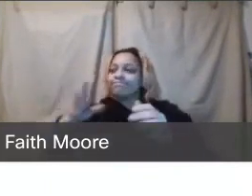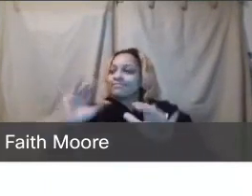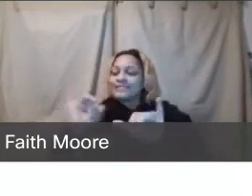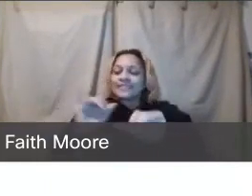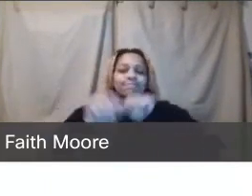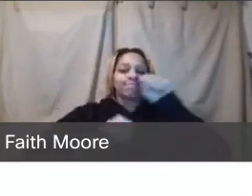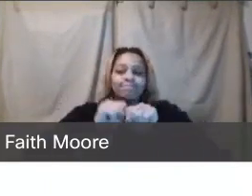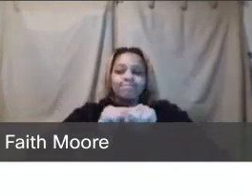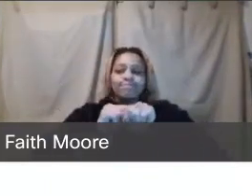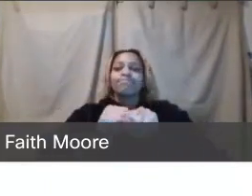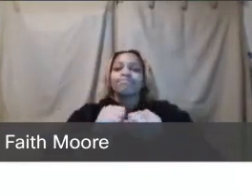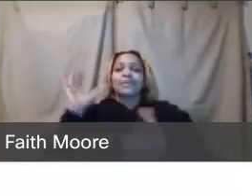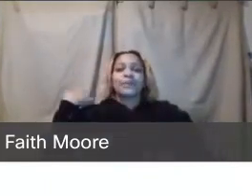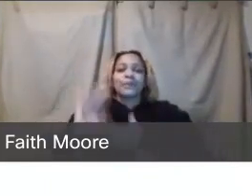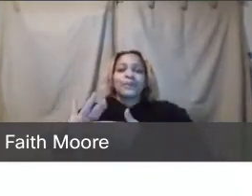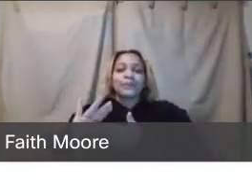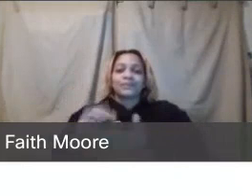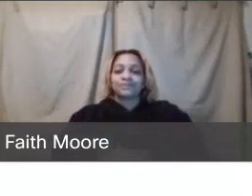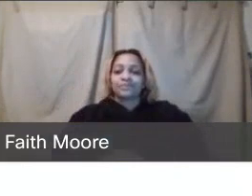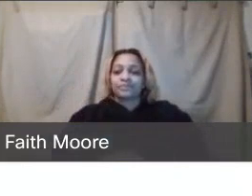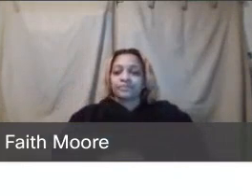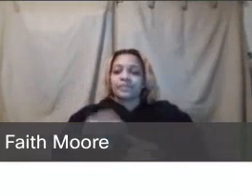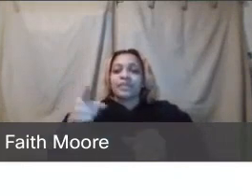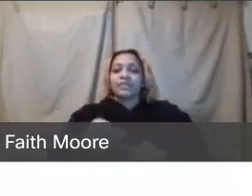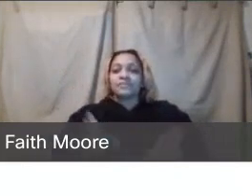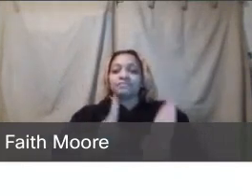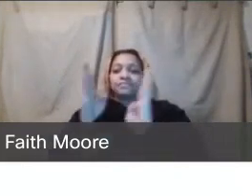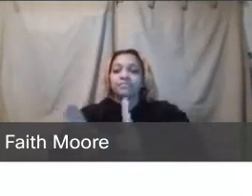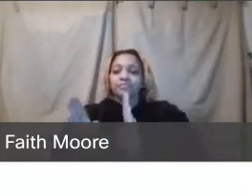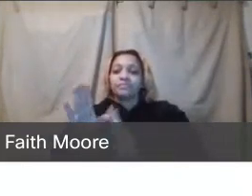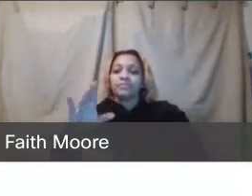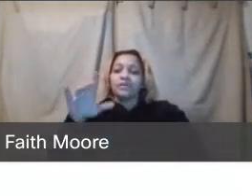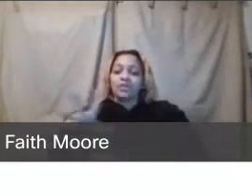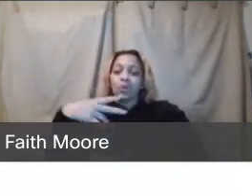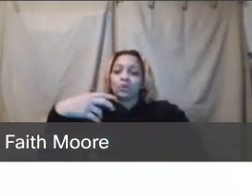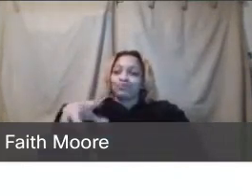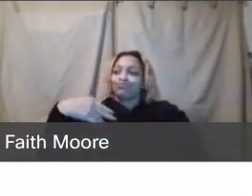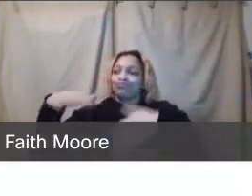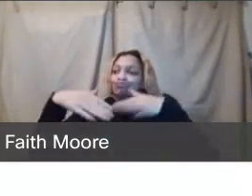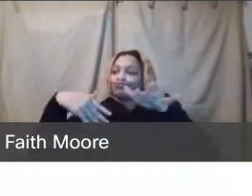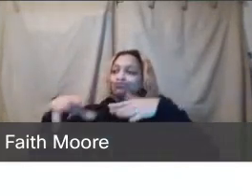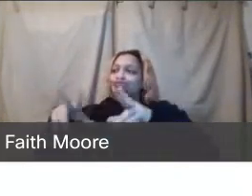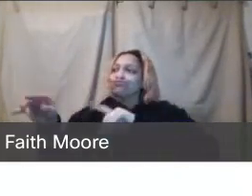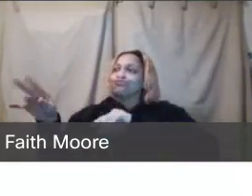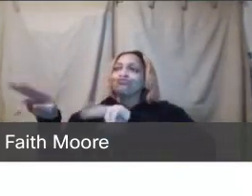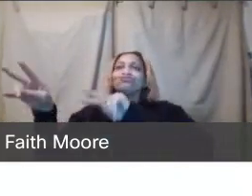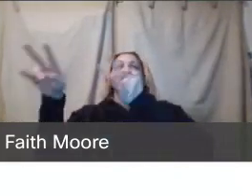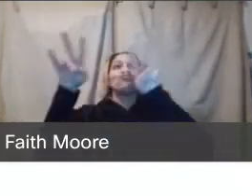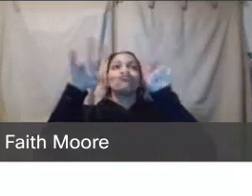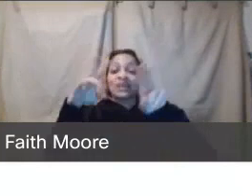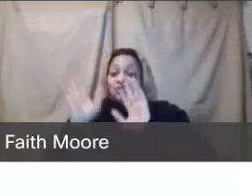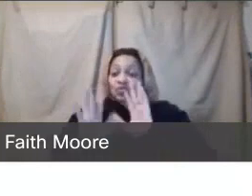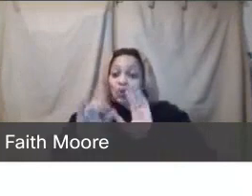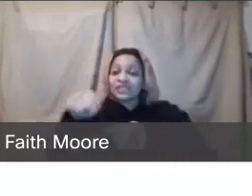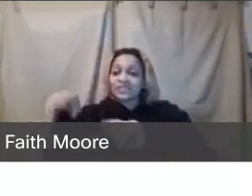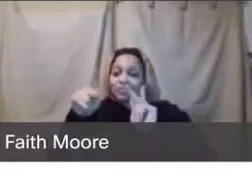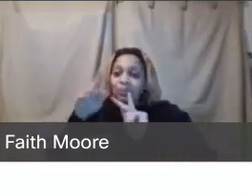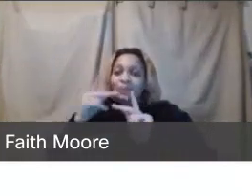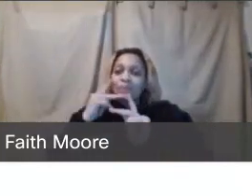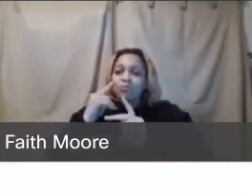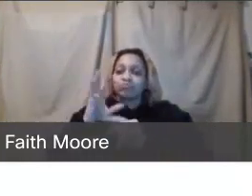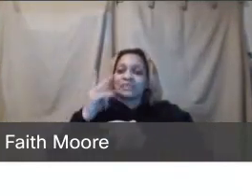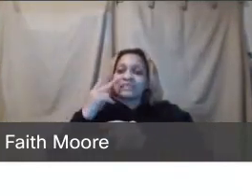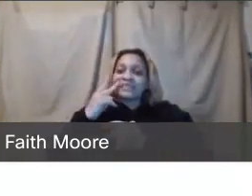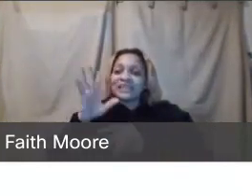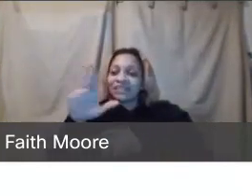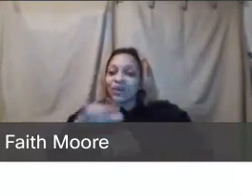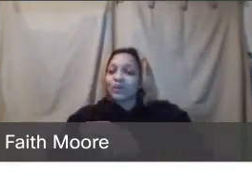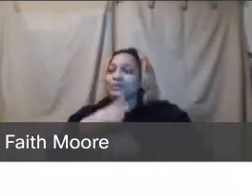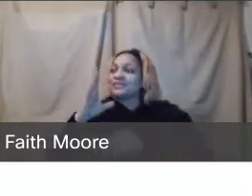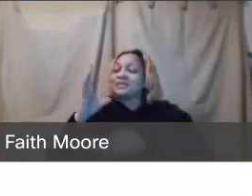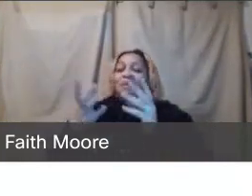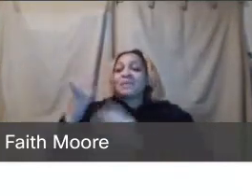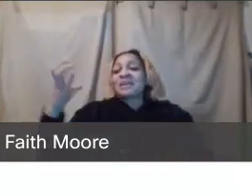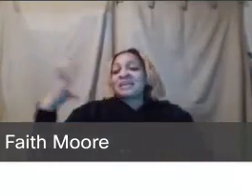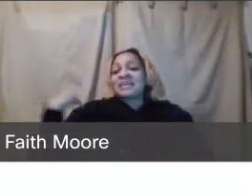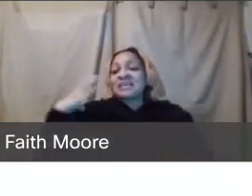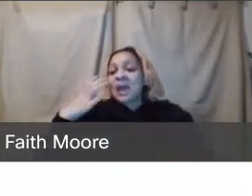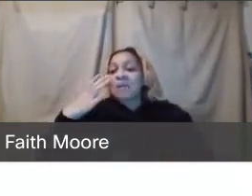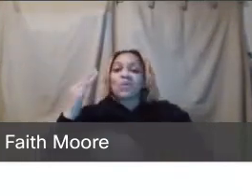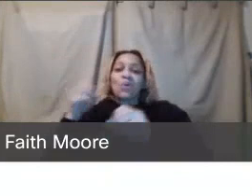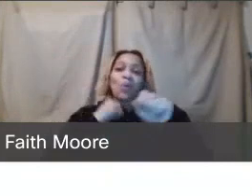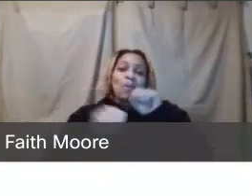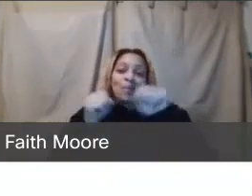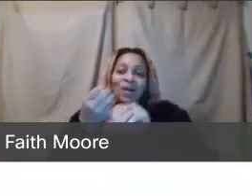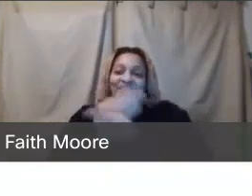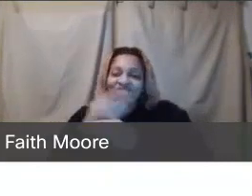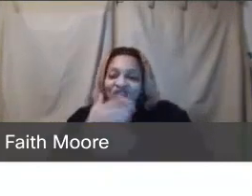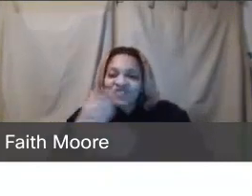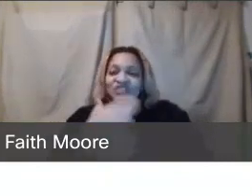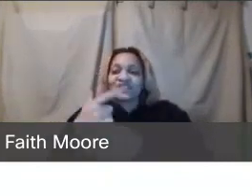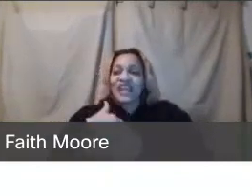And then the tourists with a redesign 15 street tourist Tom can hop on and off the DC circulator with ease after seeing the popularity of the new cycle track. He might even try capital bike share next time he's in town and ride it on the place. That's designated for for him.